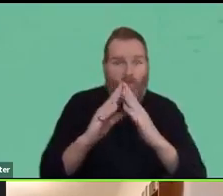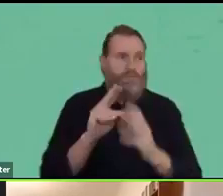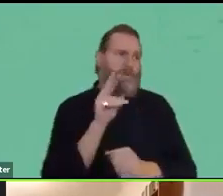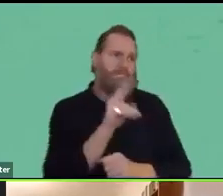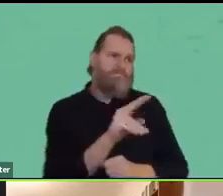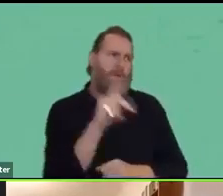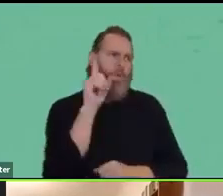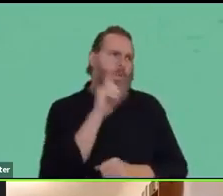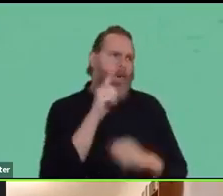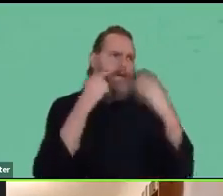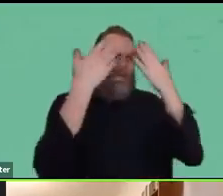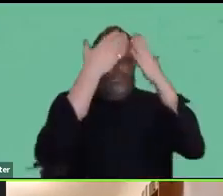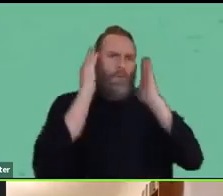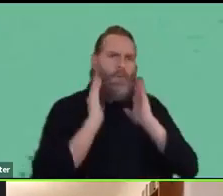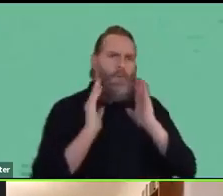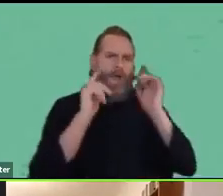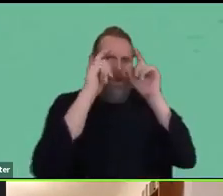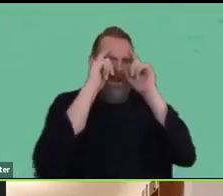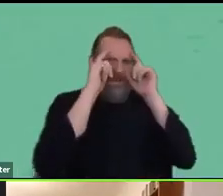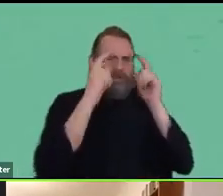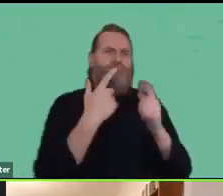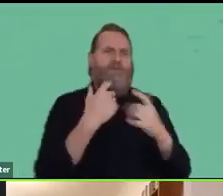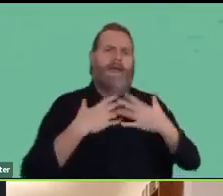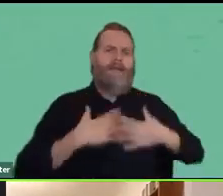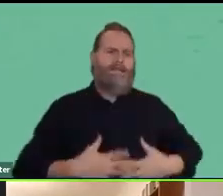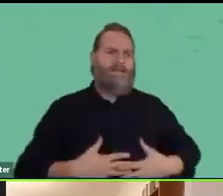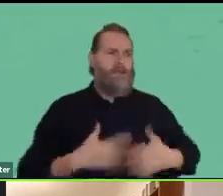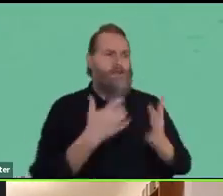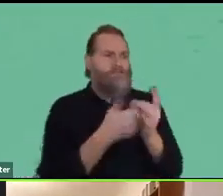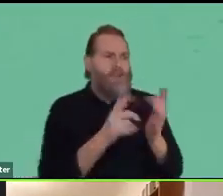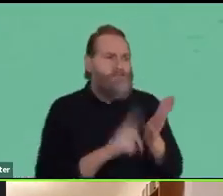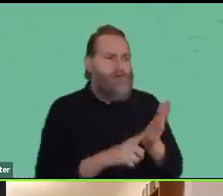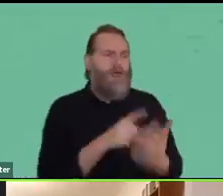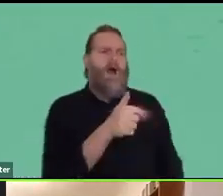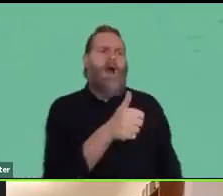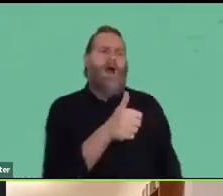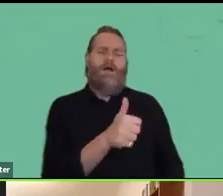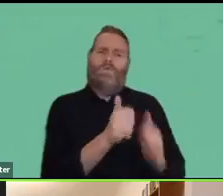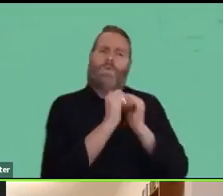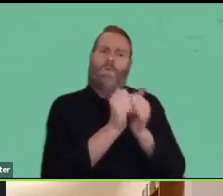the ground running and it's so fantastic to have one of our own who fronts up some of the letter